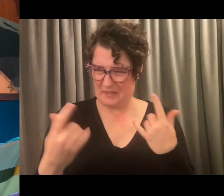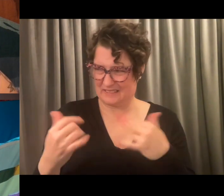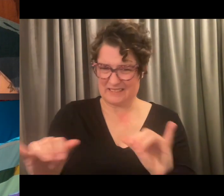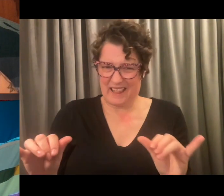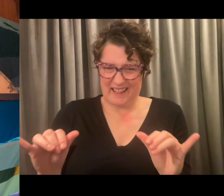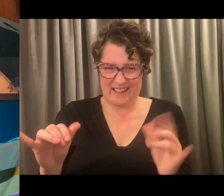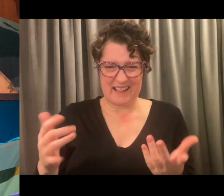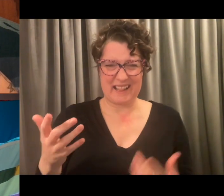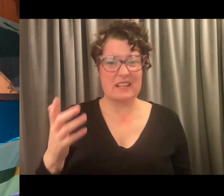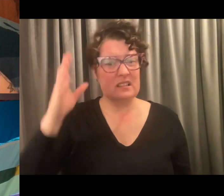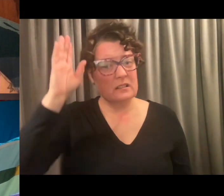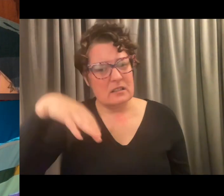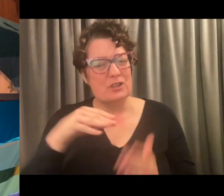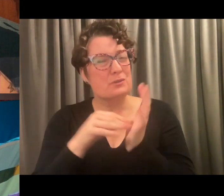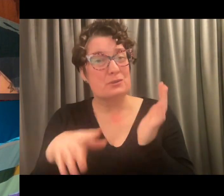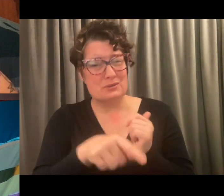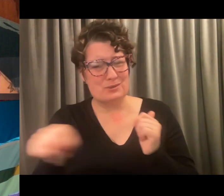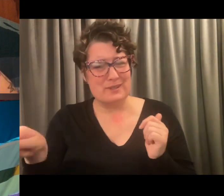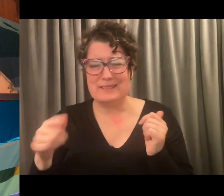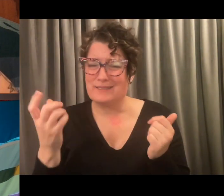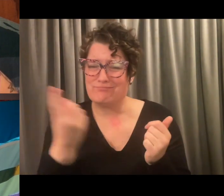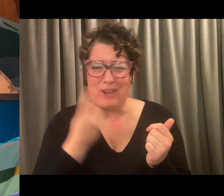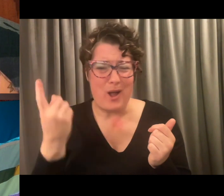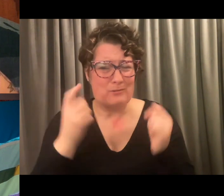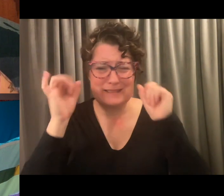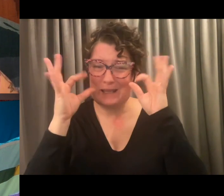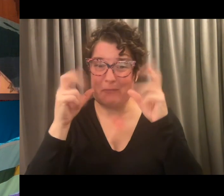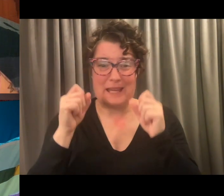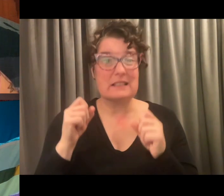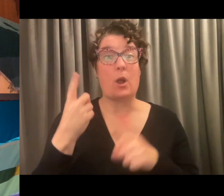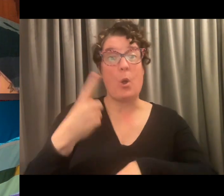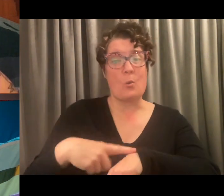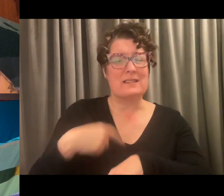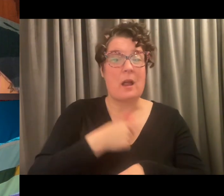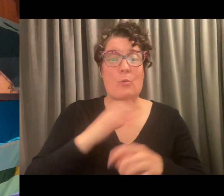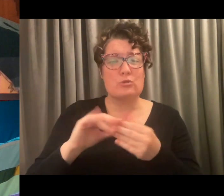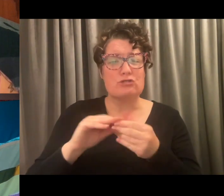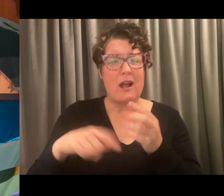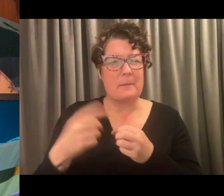At one point we were talking about something and they were like, that's sexist. That's homophobic. You know?